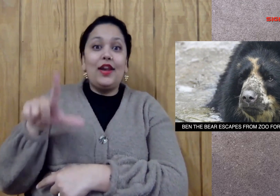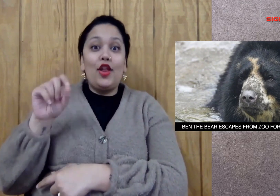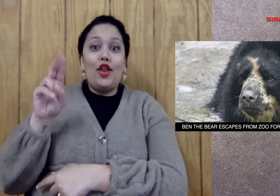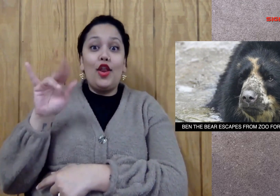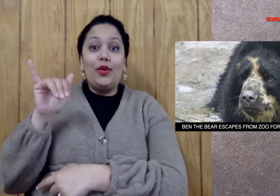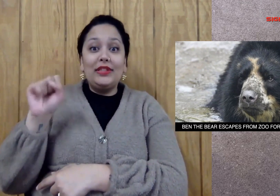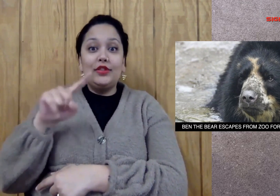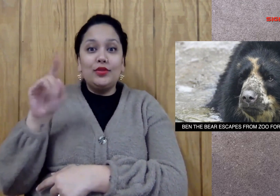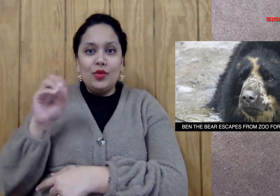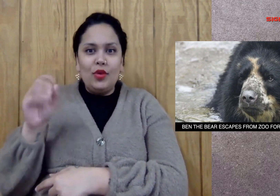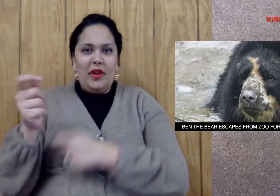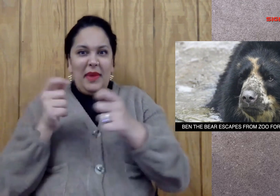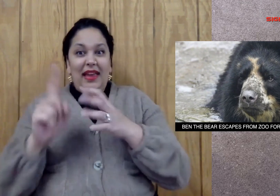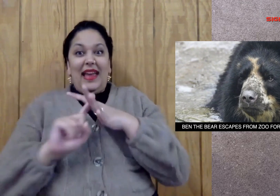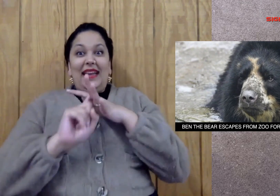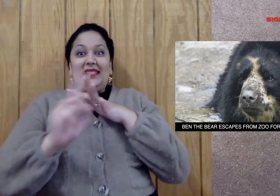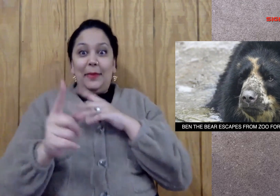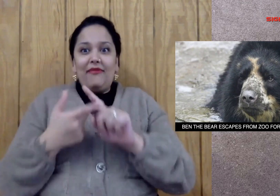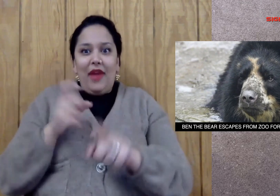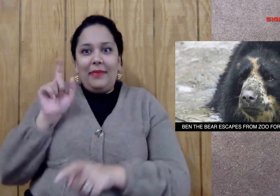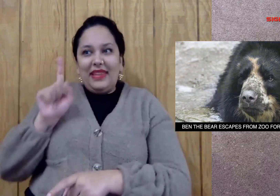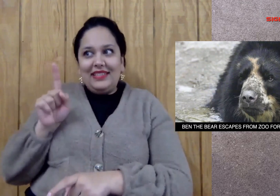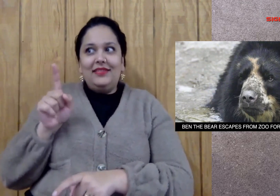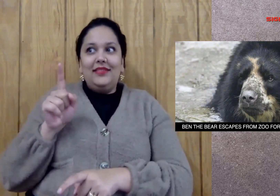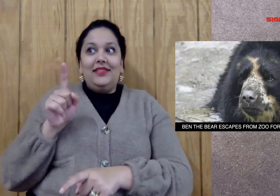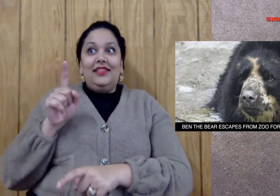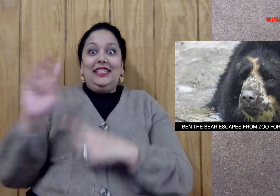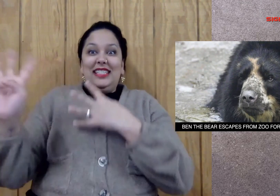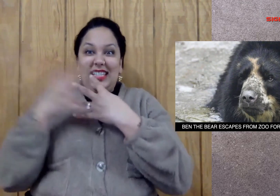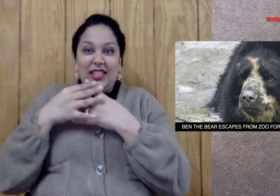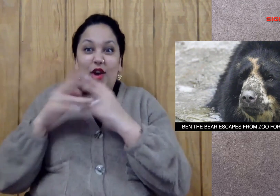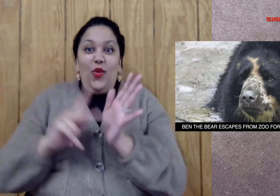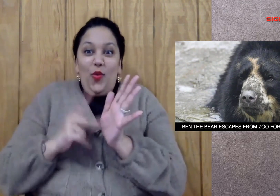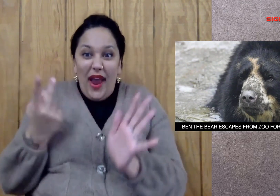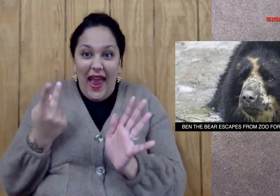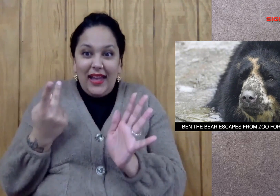Zoo had managed to escape from his enclosure twice.